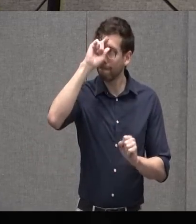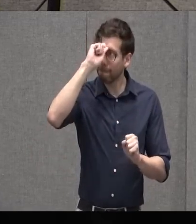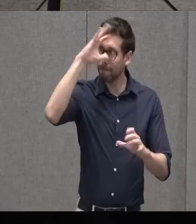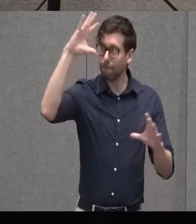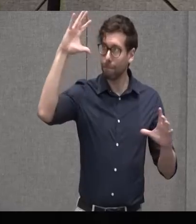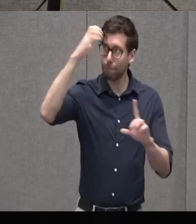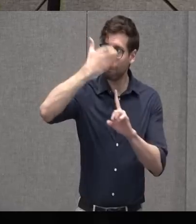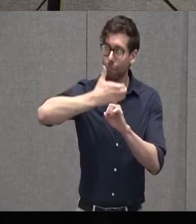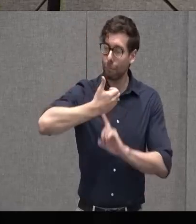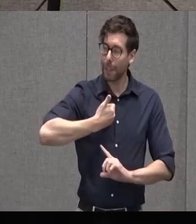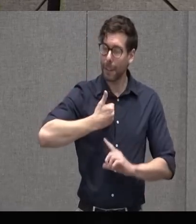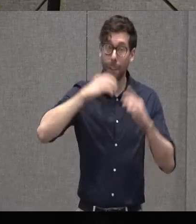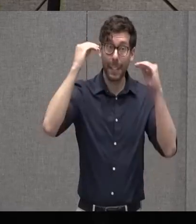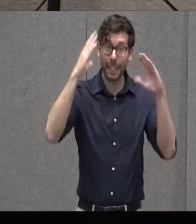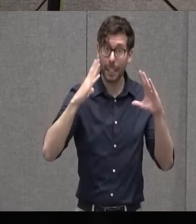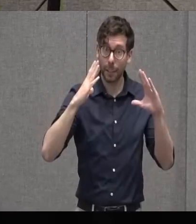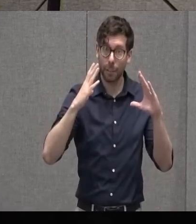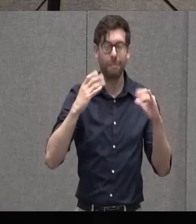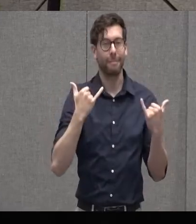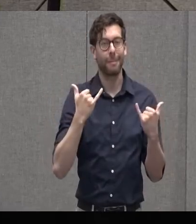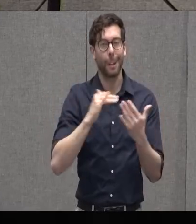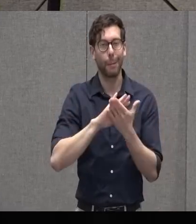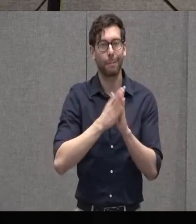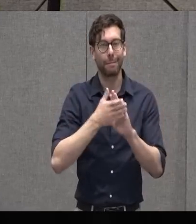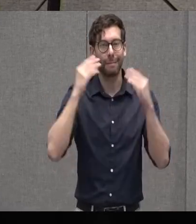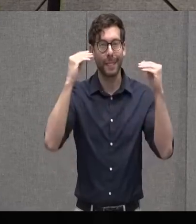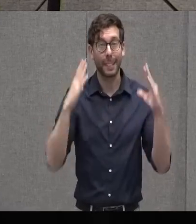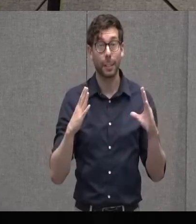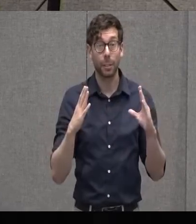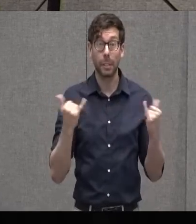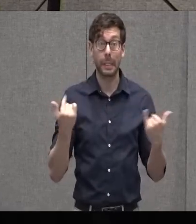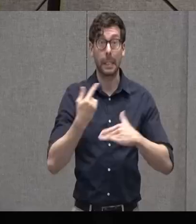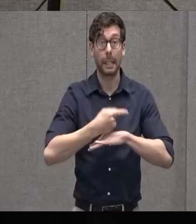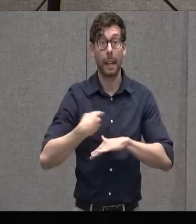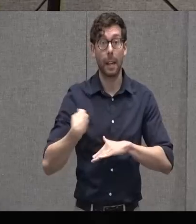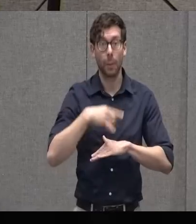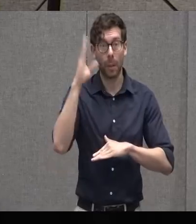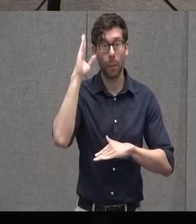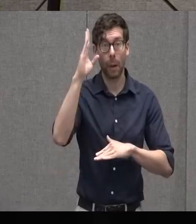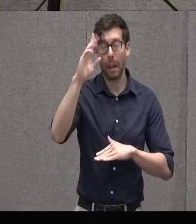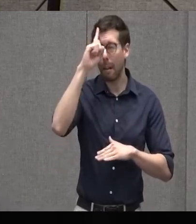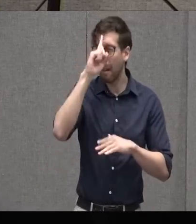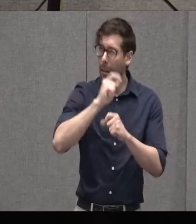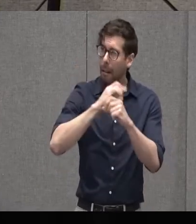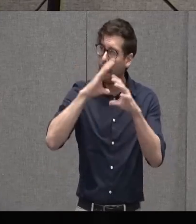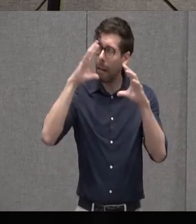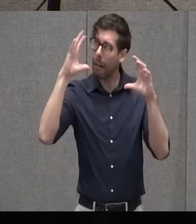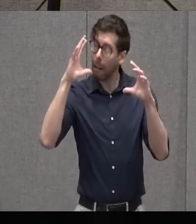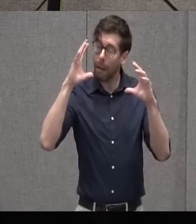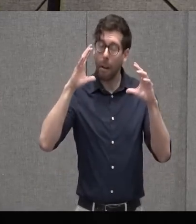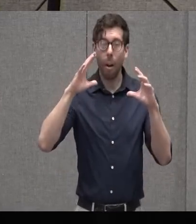Today, we're gonna practice or pretend that we own a store.